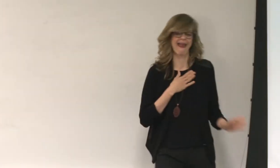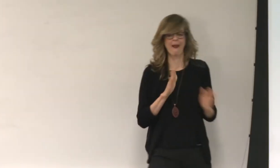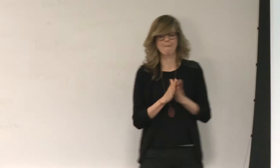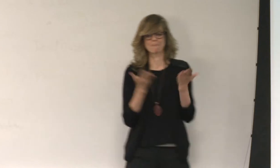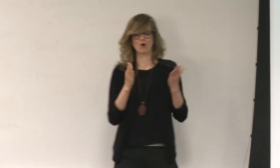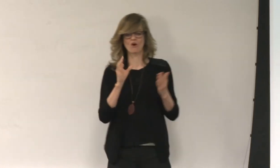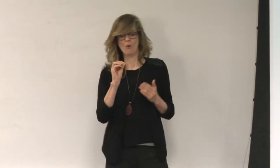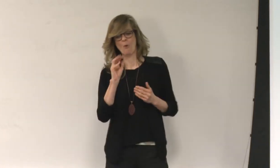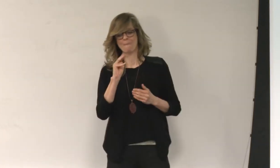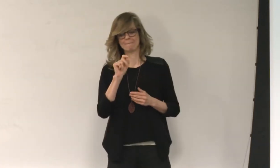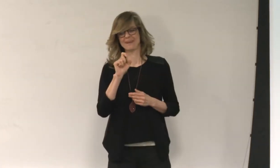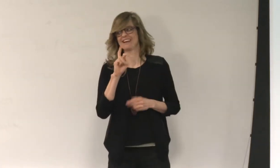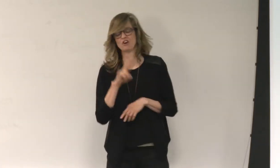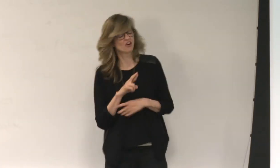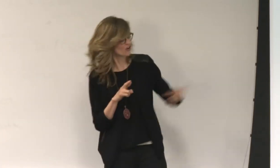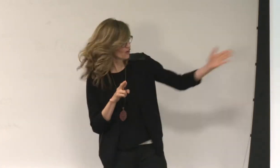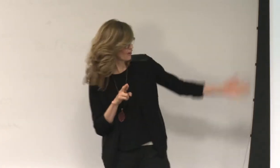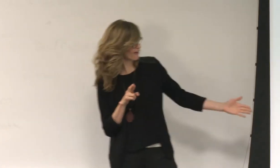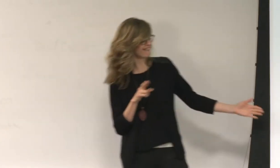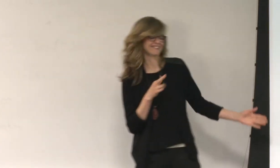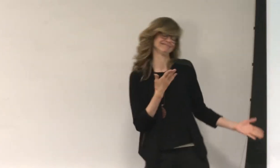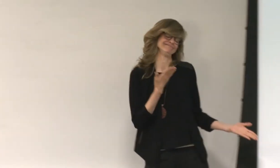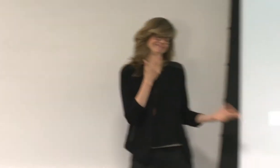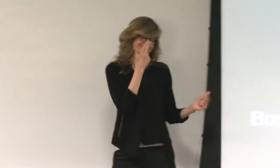THIS IS MY BOOK-O-METER I USE.